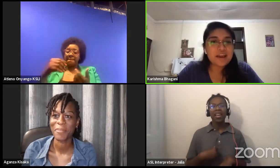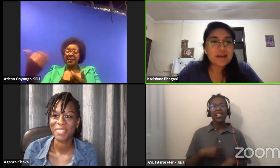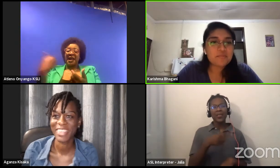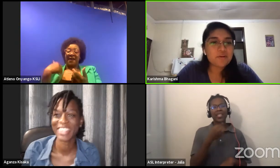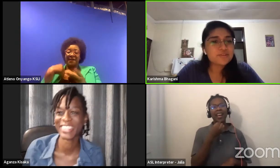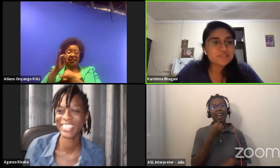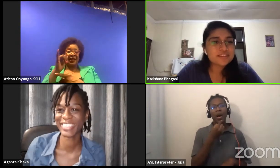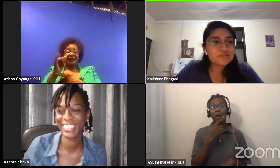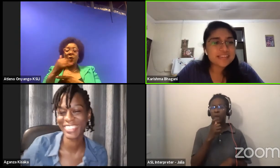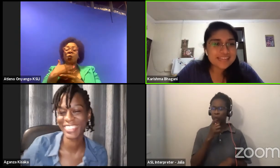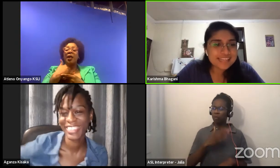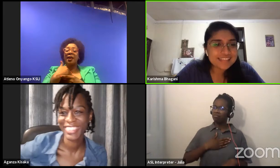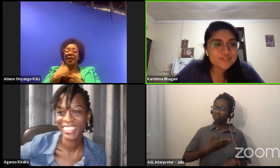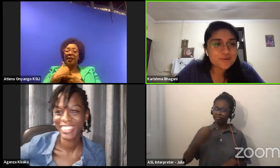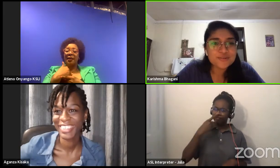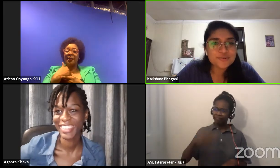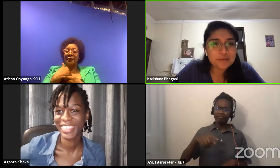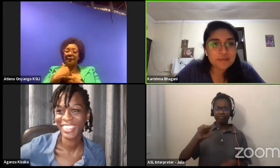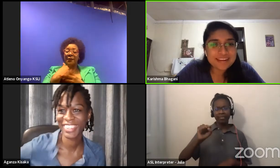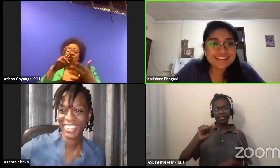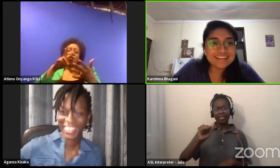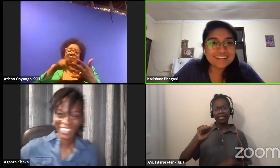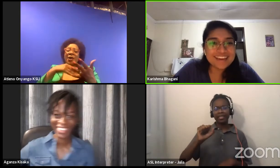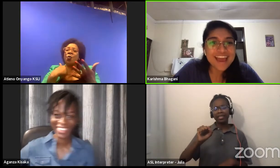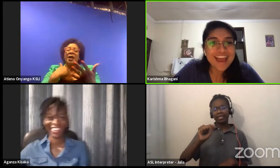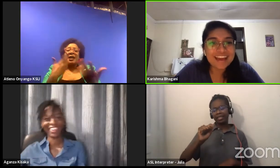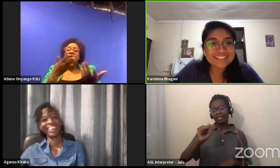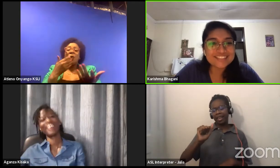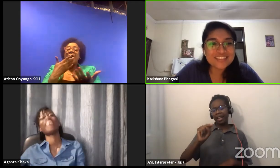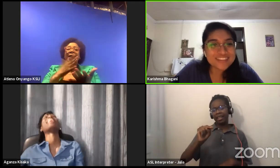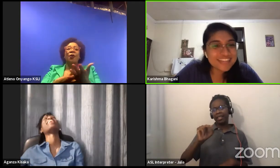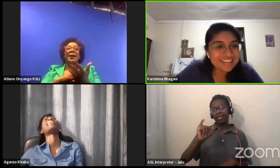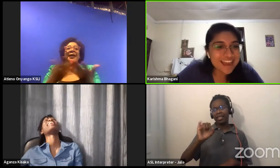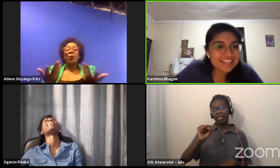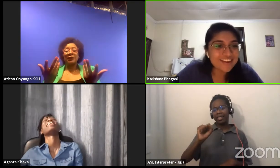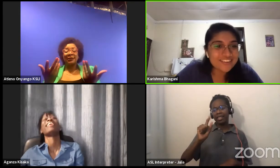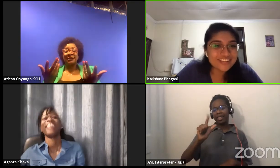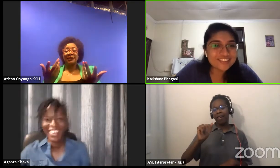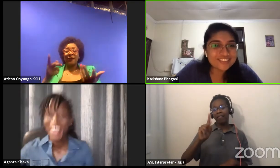What do you read willingly that you want to recommend us to be reading at our own will also?